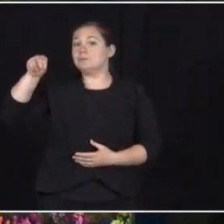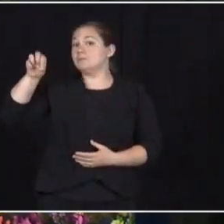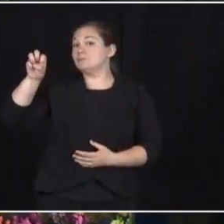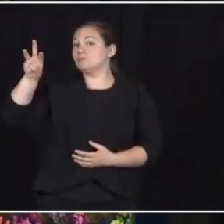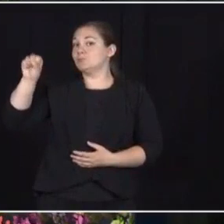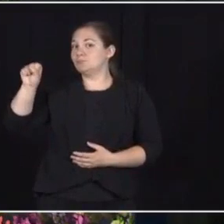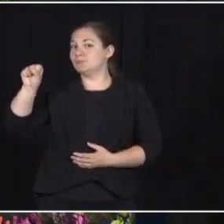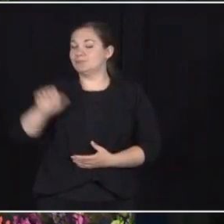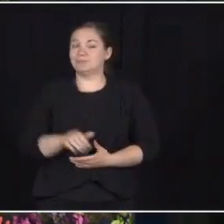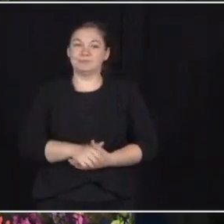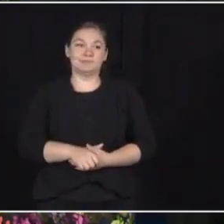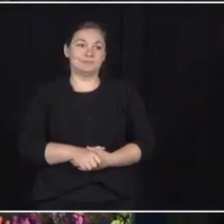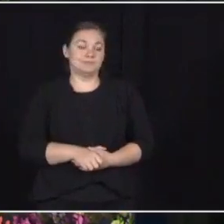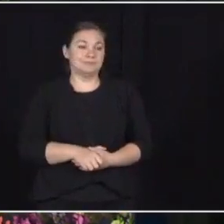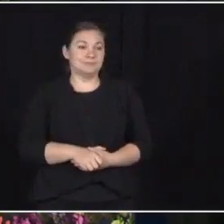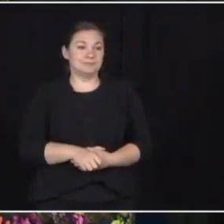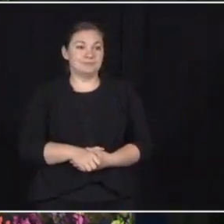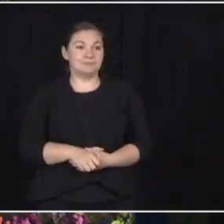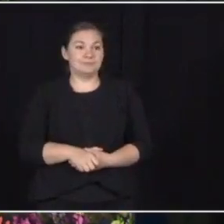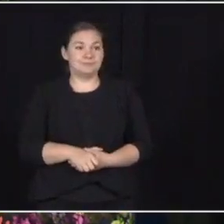Premier Ford, good afternoon.